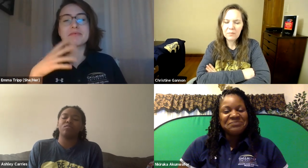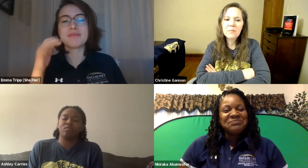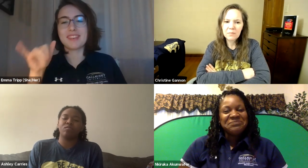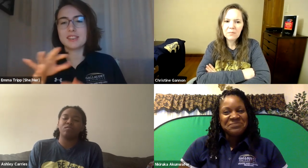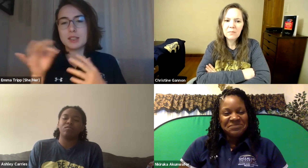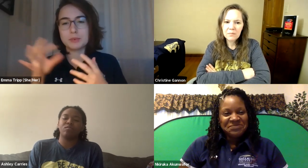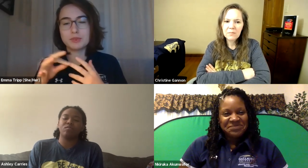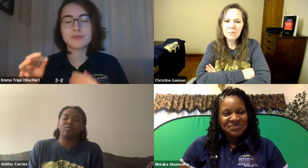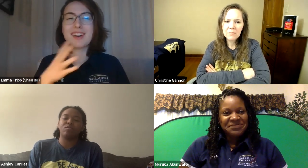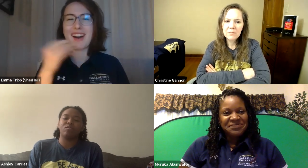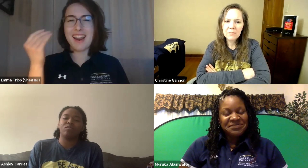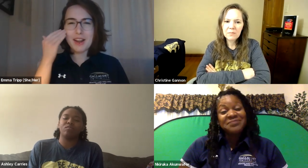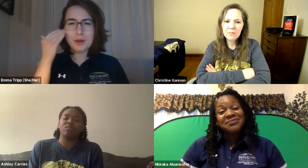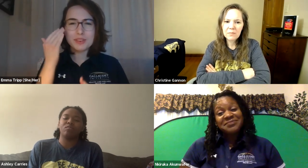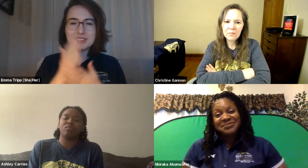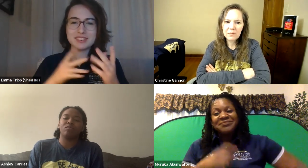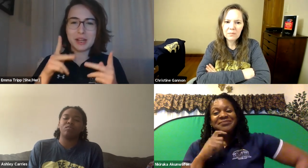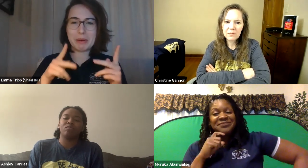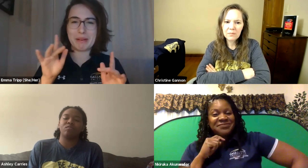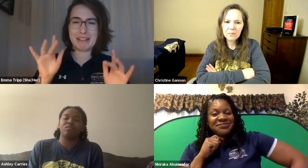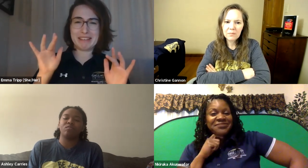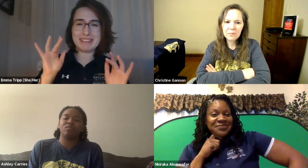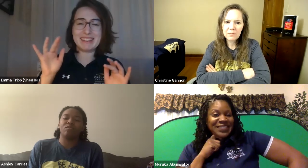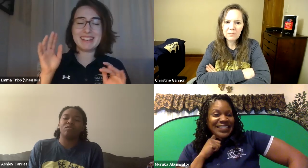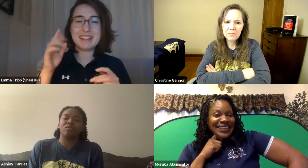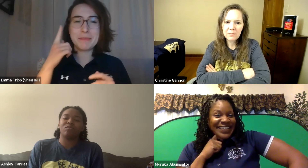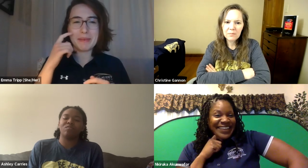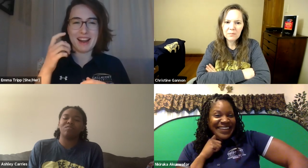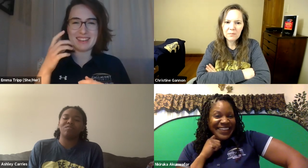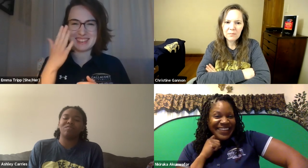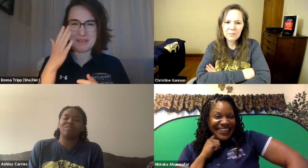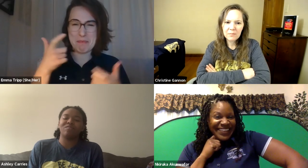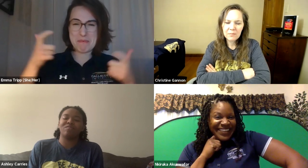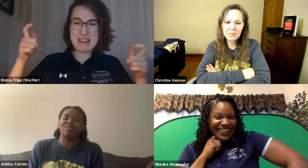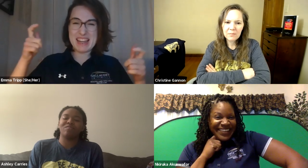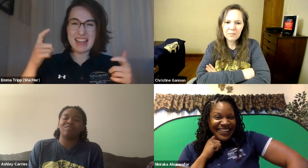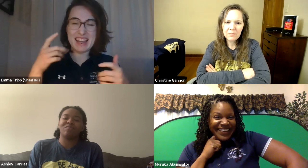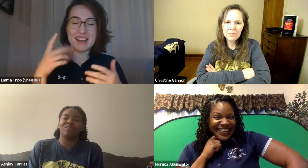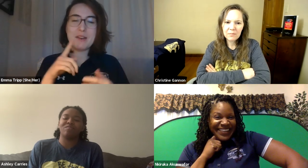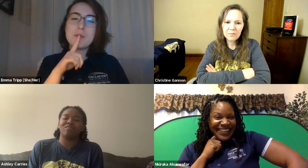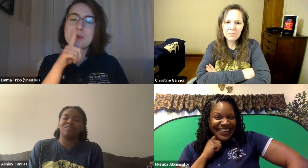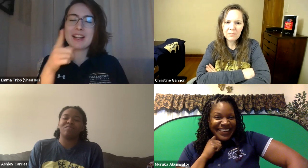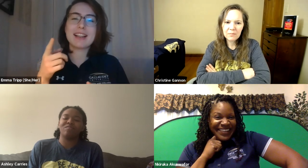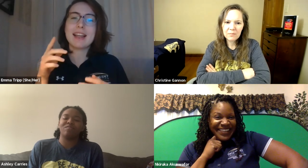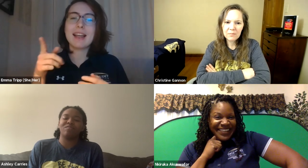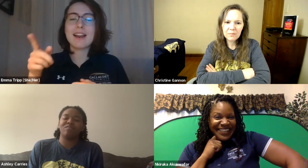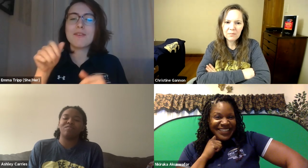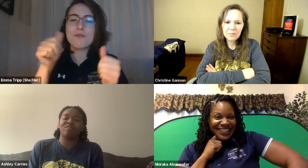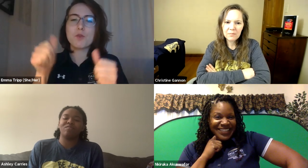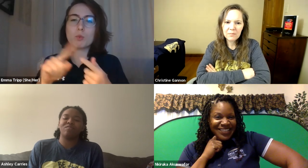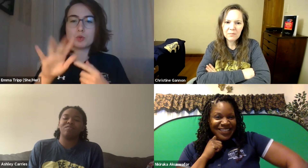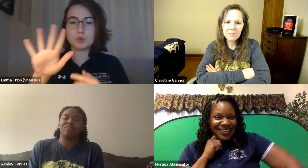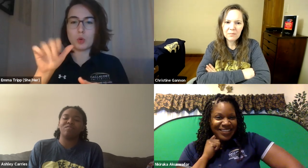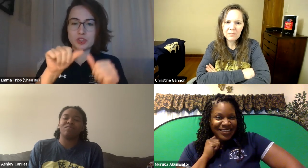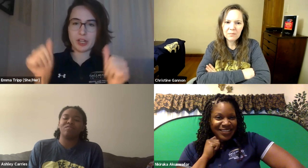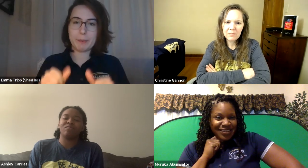That's one option. I know that some people are also freaked out because they seem really big, but it is designed to fit your shape.